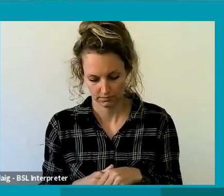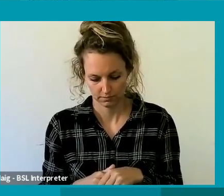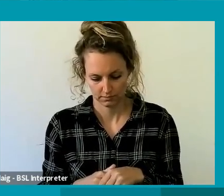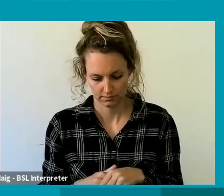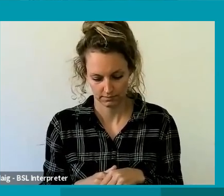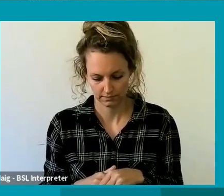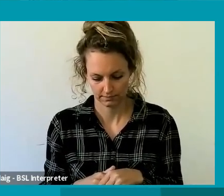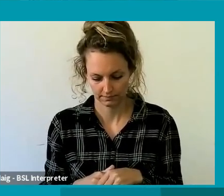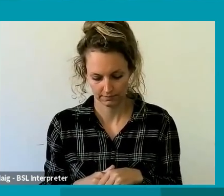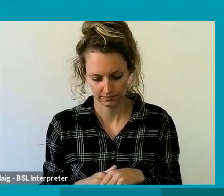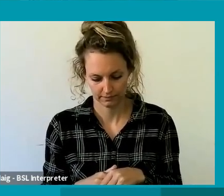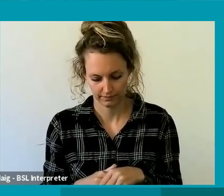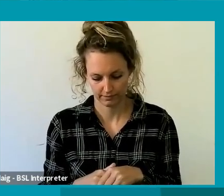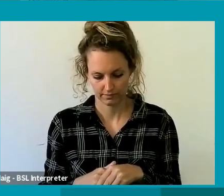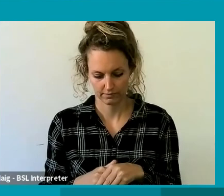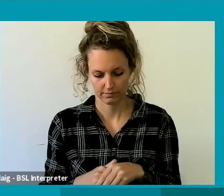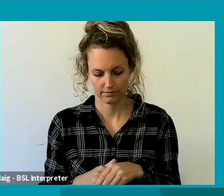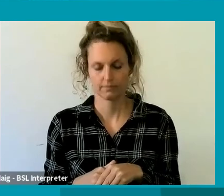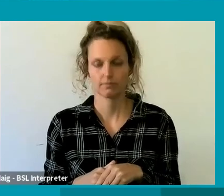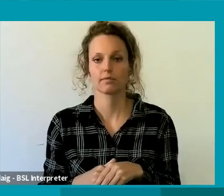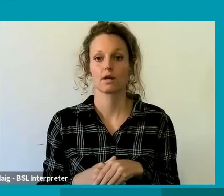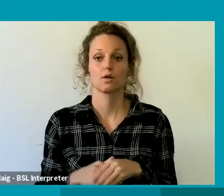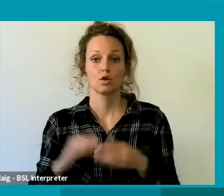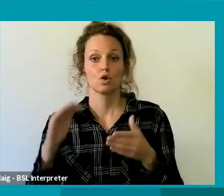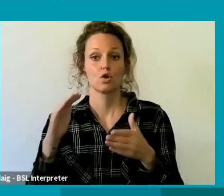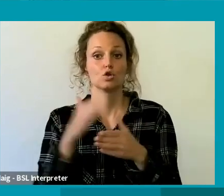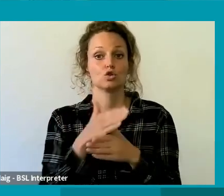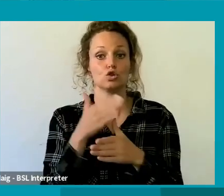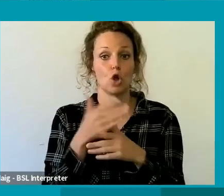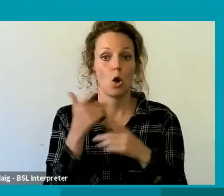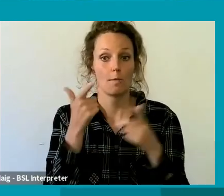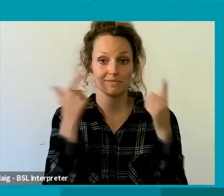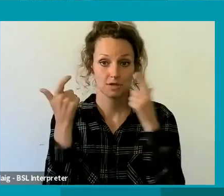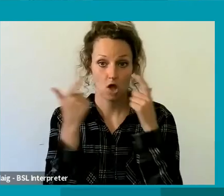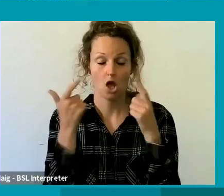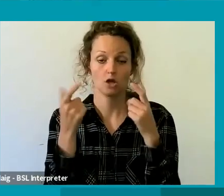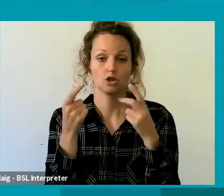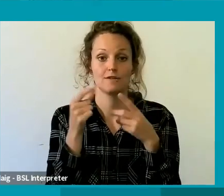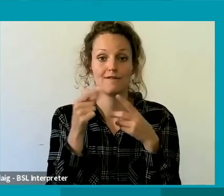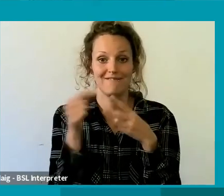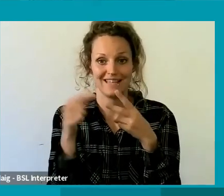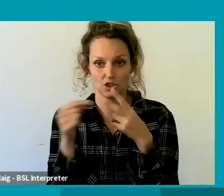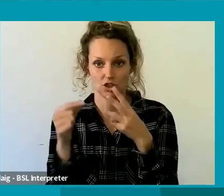really dynamic. It's it's, it's, it's really. It's quite intuitive, but there's a lot of filter options